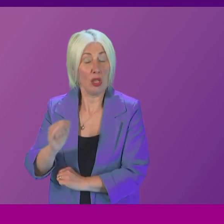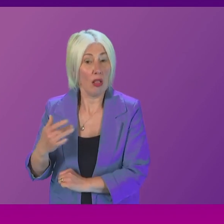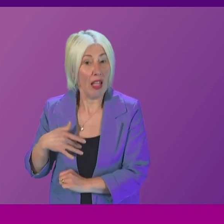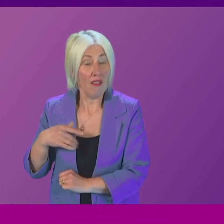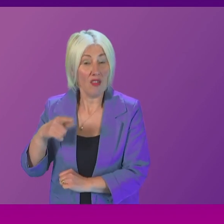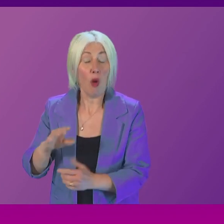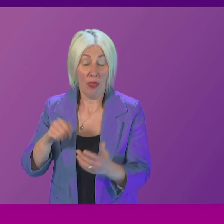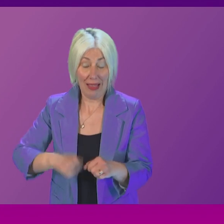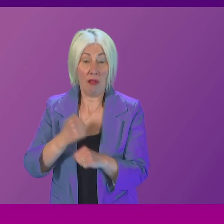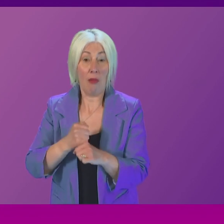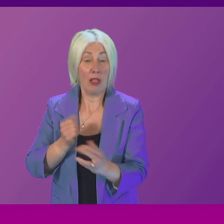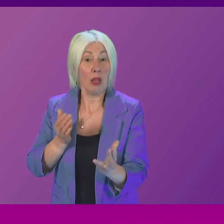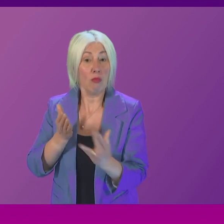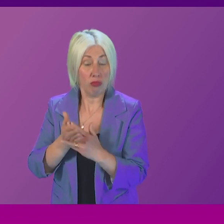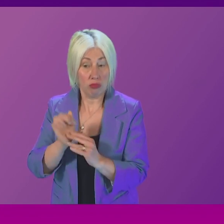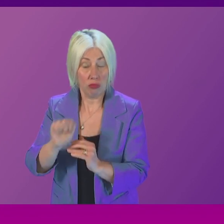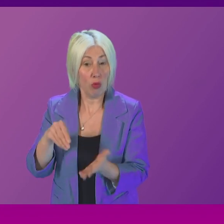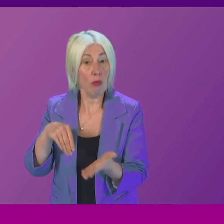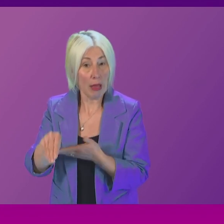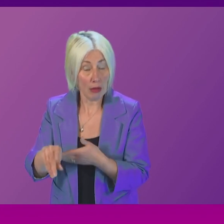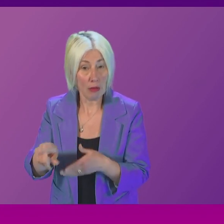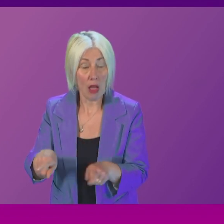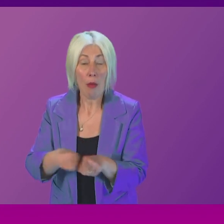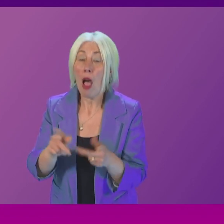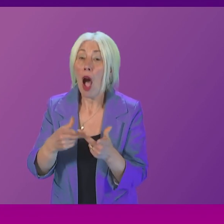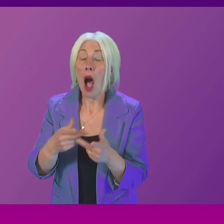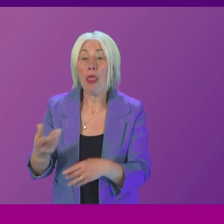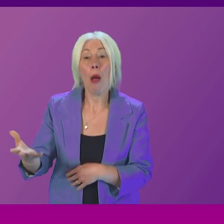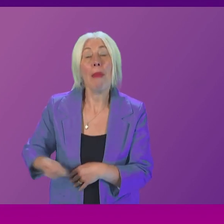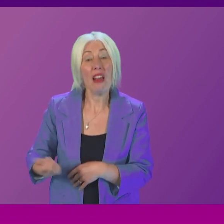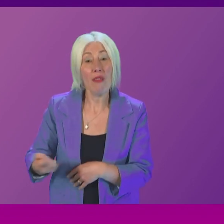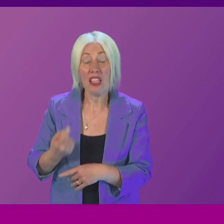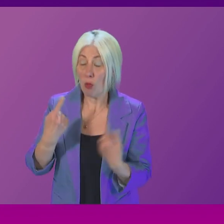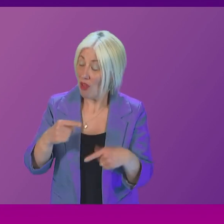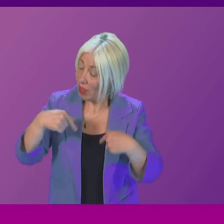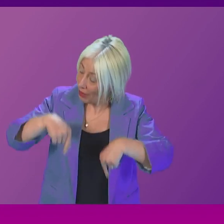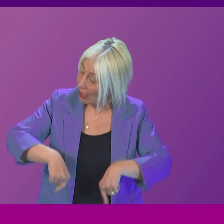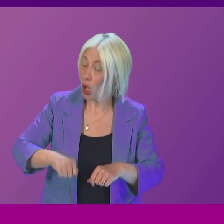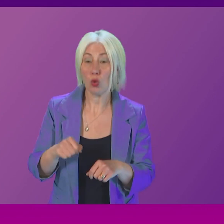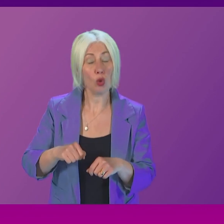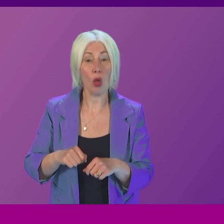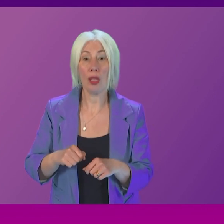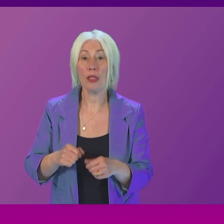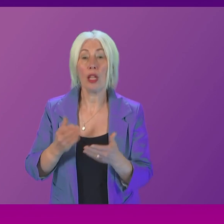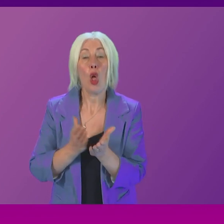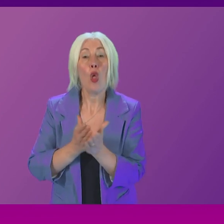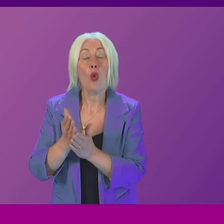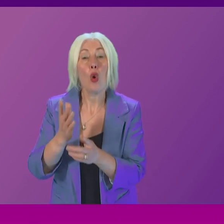Government. On top of that, many other benefits that are available only in Scotland are being awarded through Social Security Scotland.